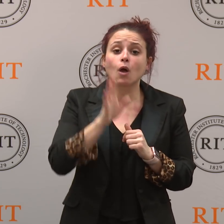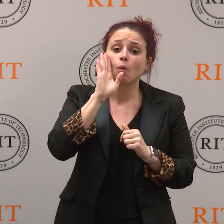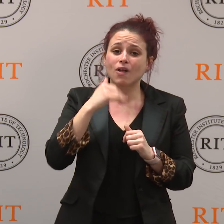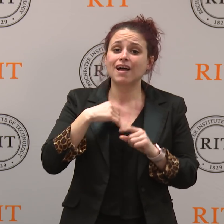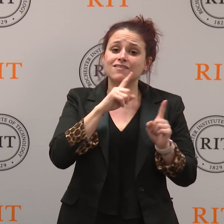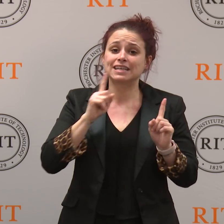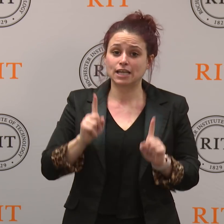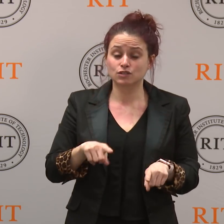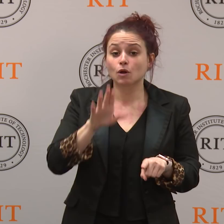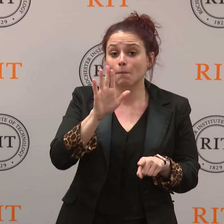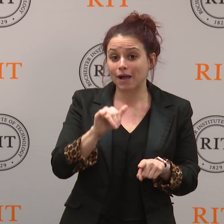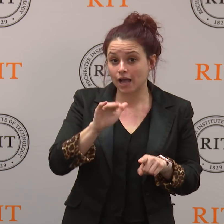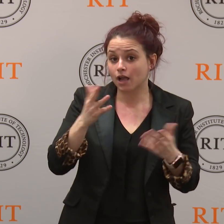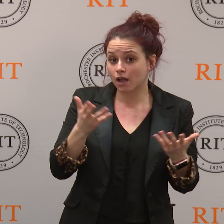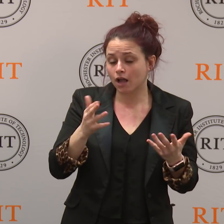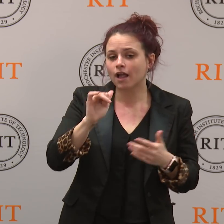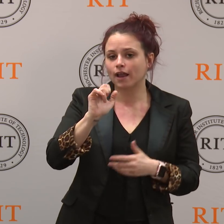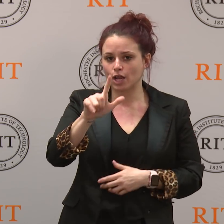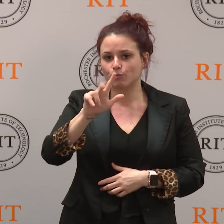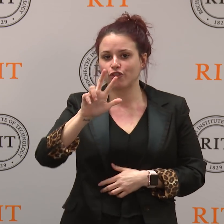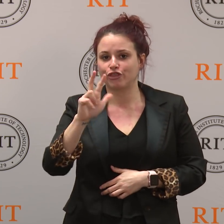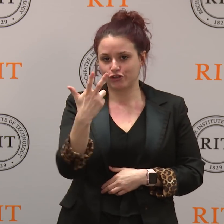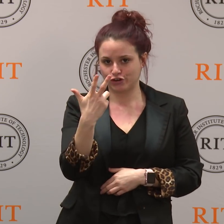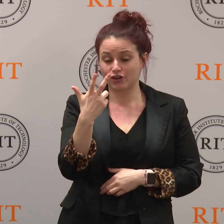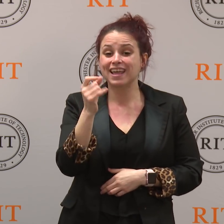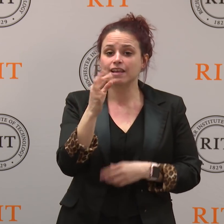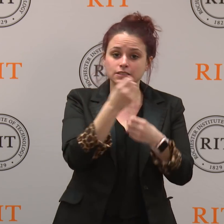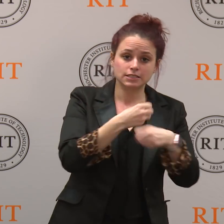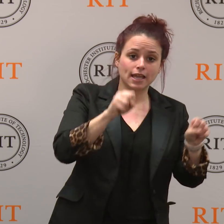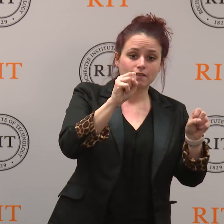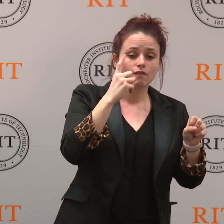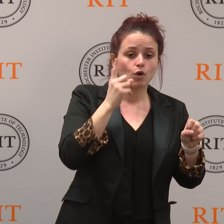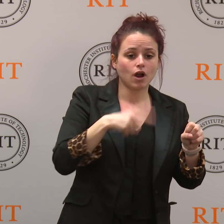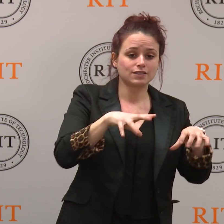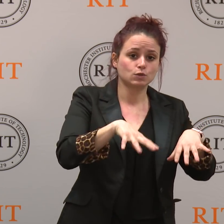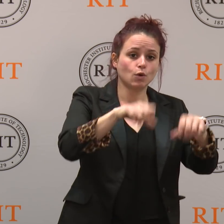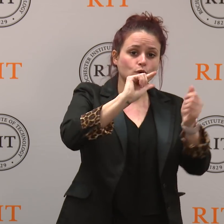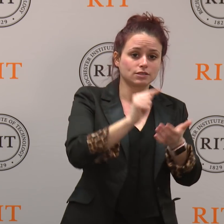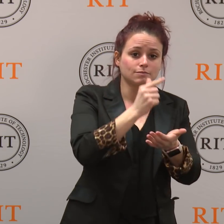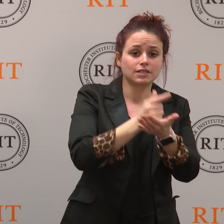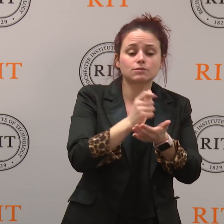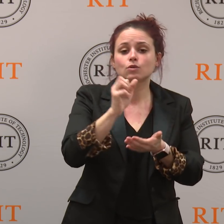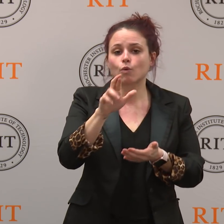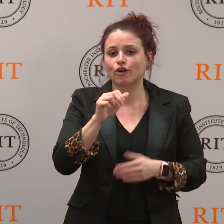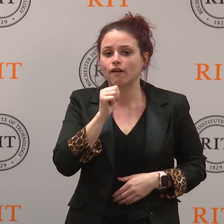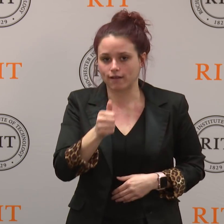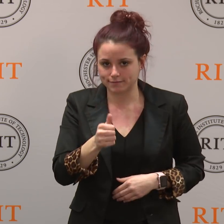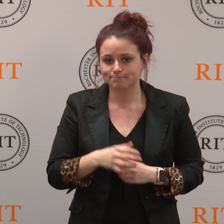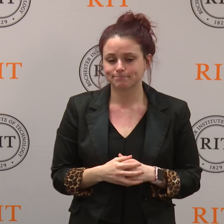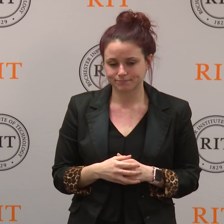April 3 as to whether it will be safe to hold commencement ceremonies on campus.